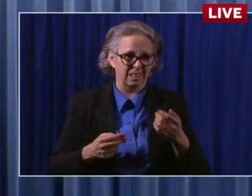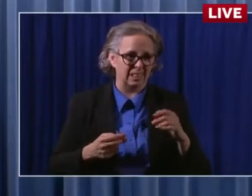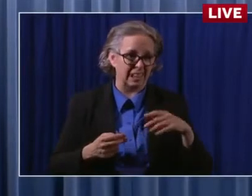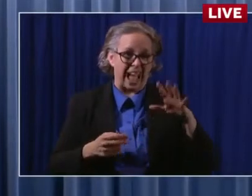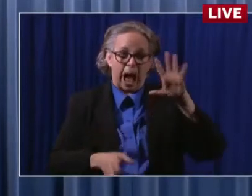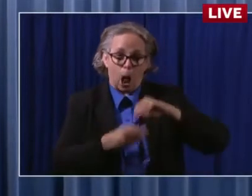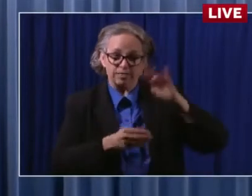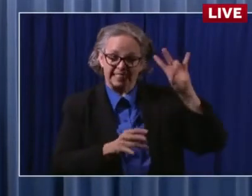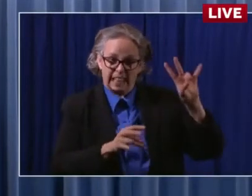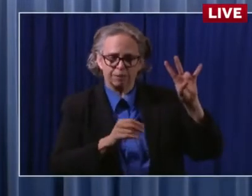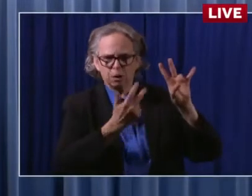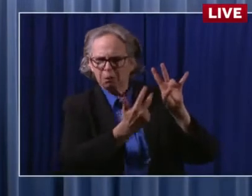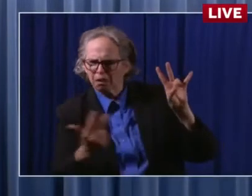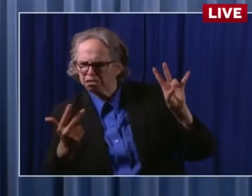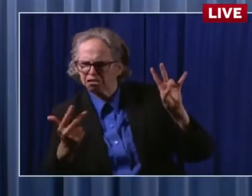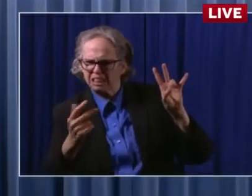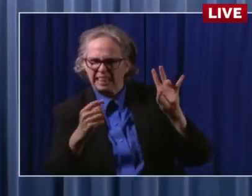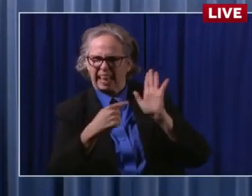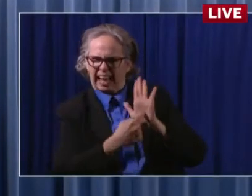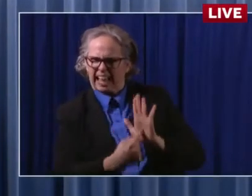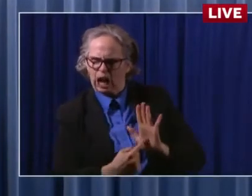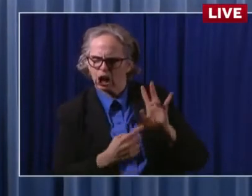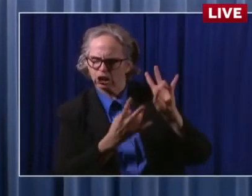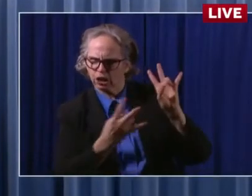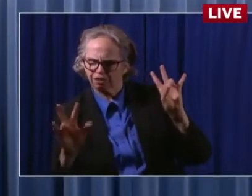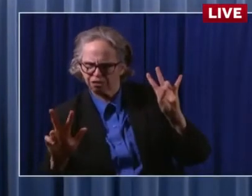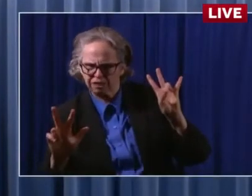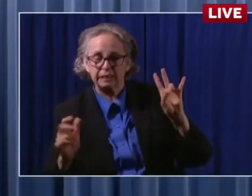LEVEL TWO, ORANGE, TRIGGERED WHEN TWO TO THREE PUBLIC HEALTH INDICATORS ARE MET.